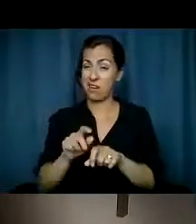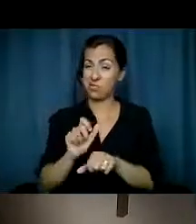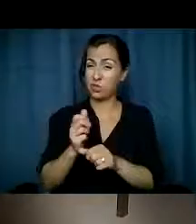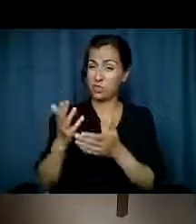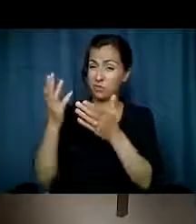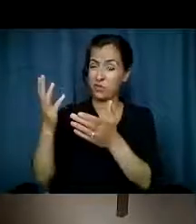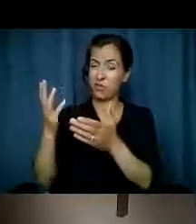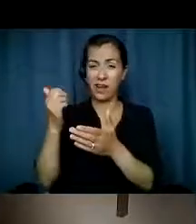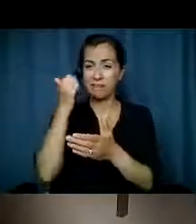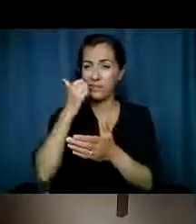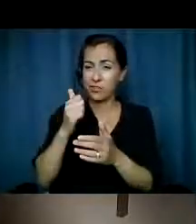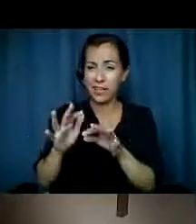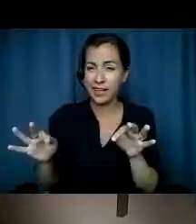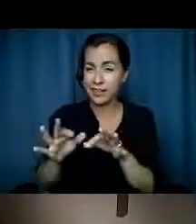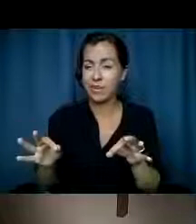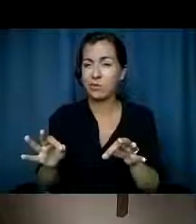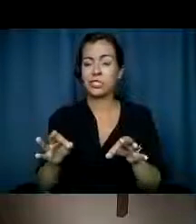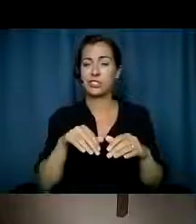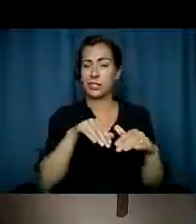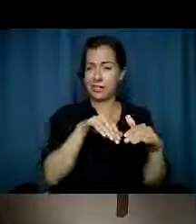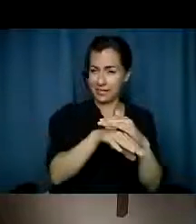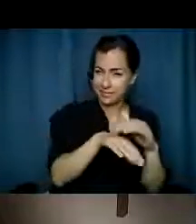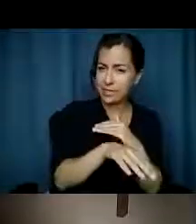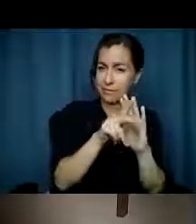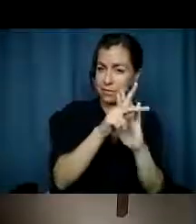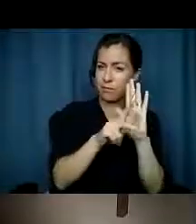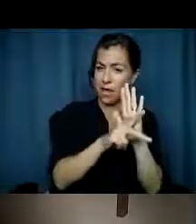according to the most recent round of NCI surveys.